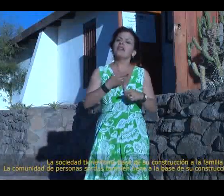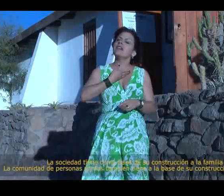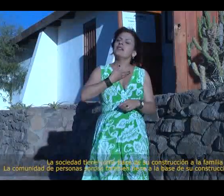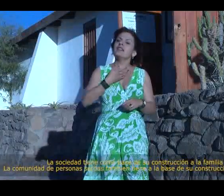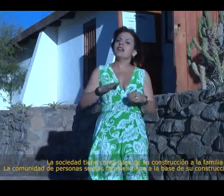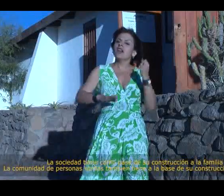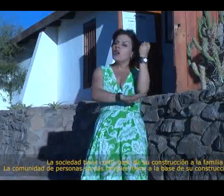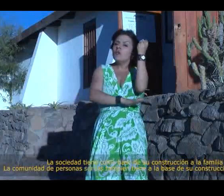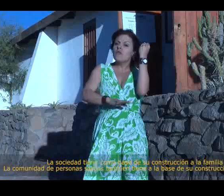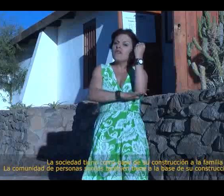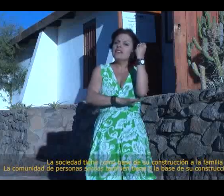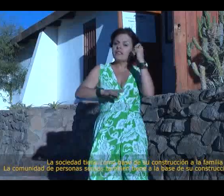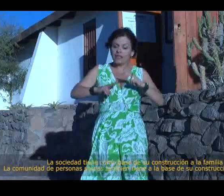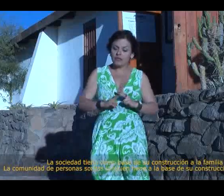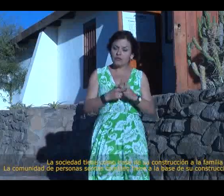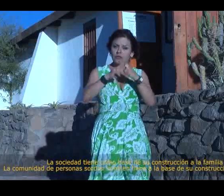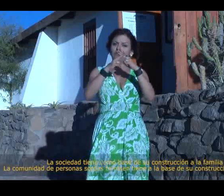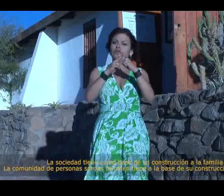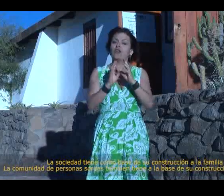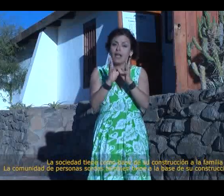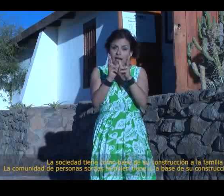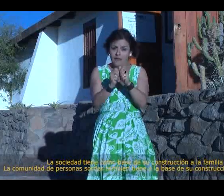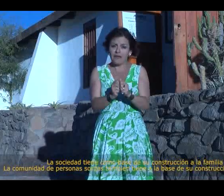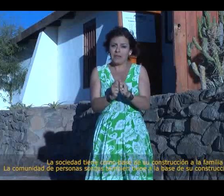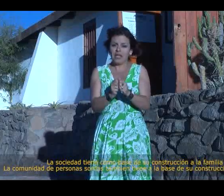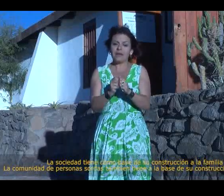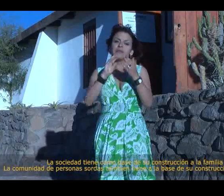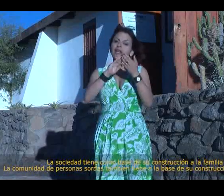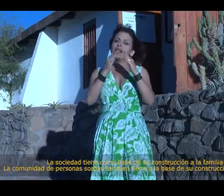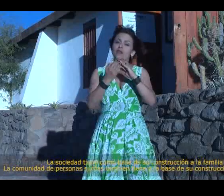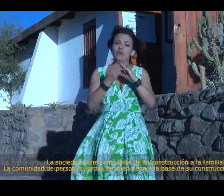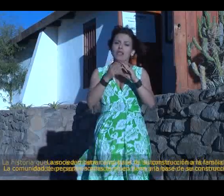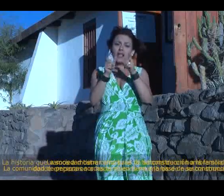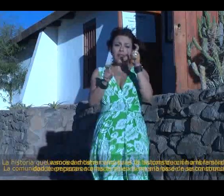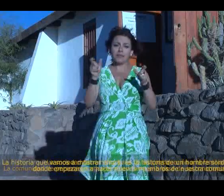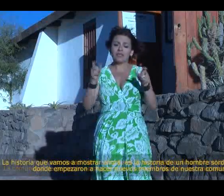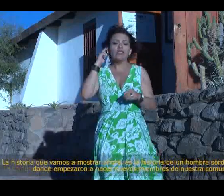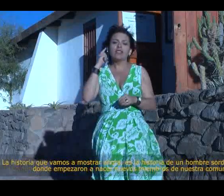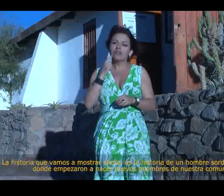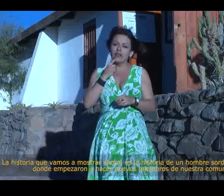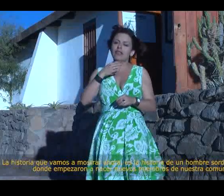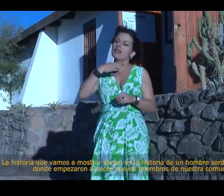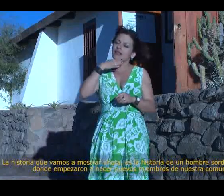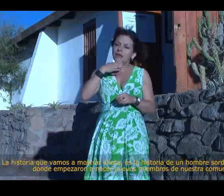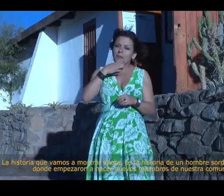Family is the cornerstone of both society and the deaf community.